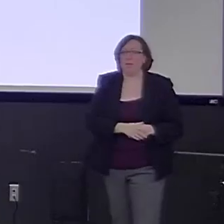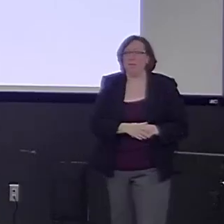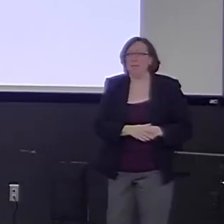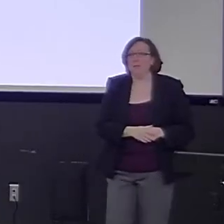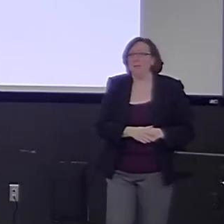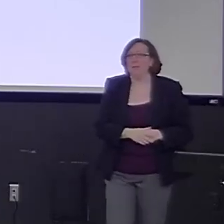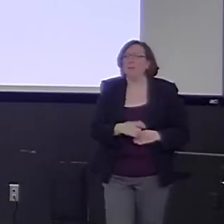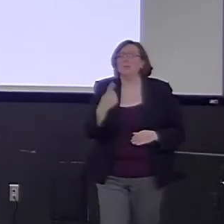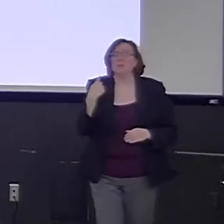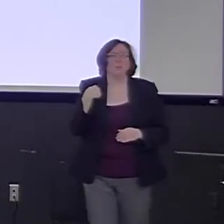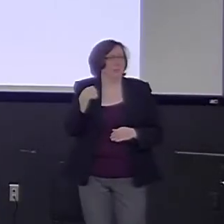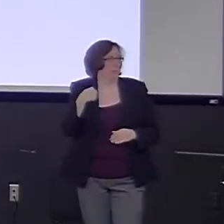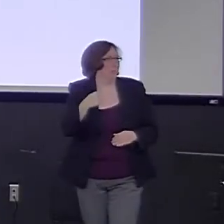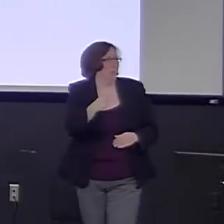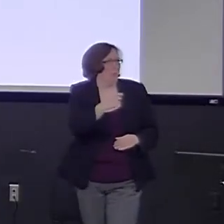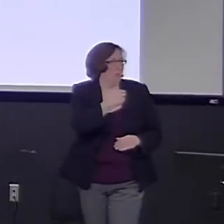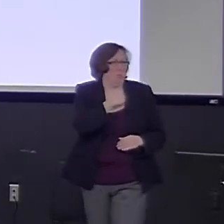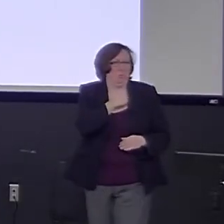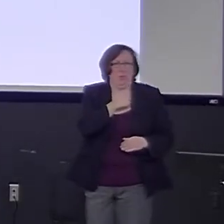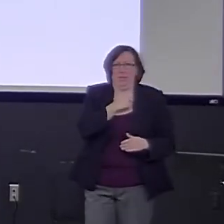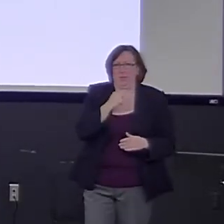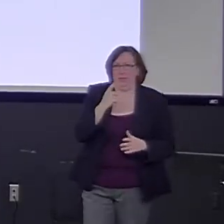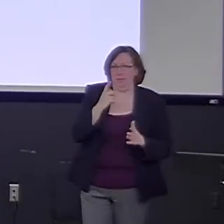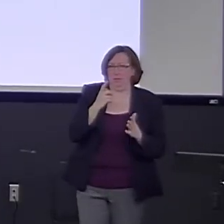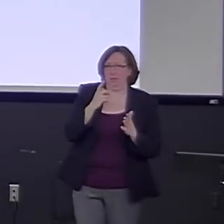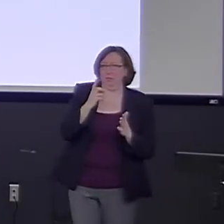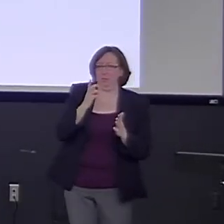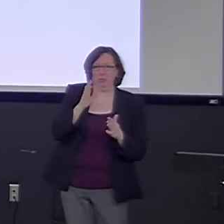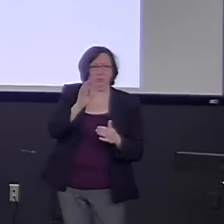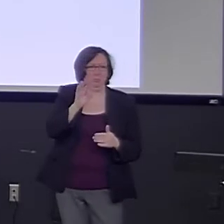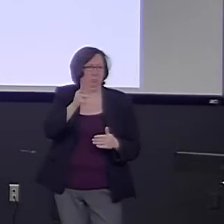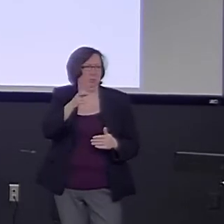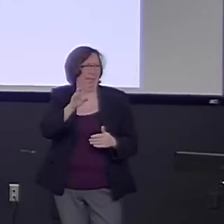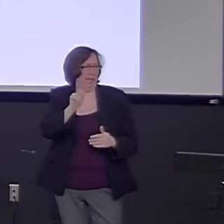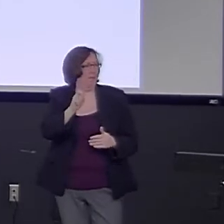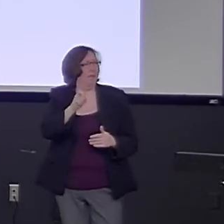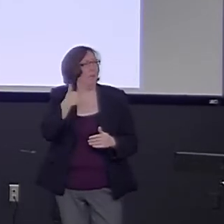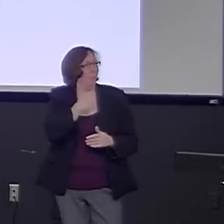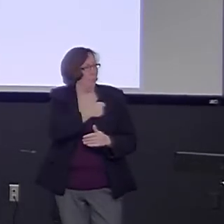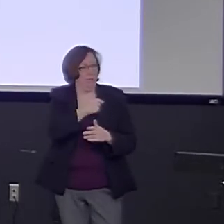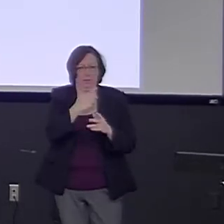and we smear the data out over the whole brain, and then we artificially tile it